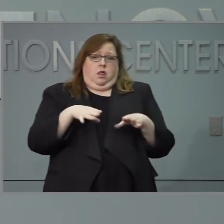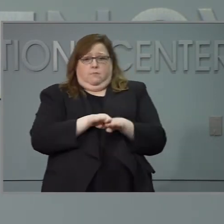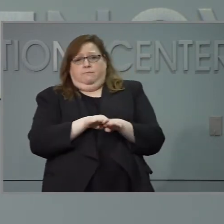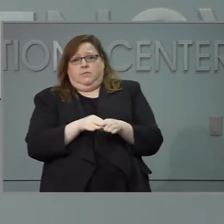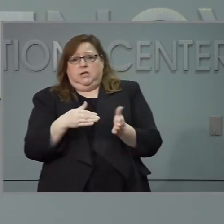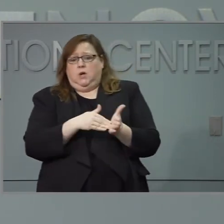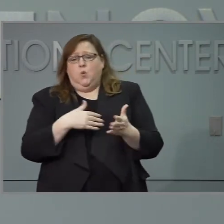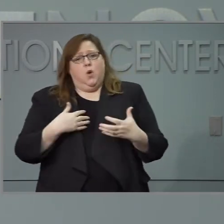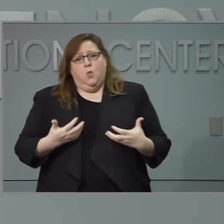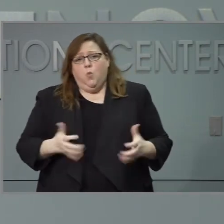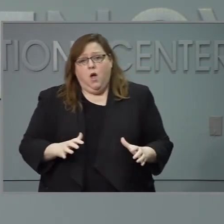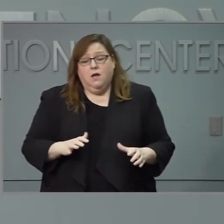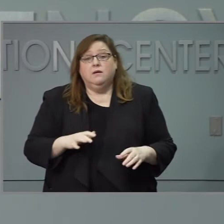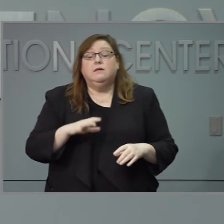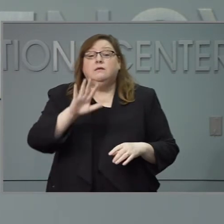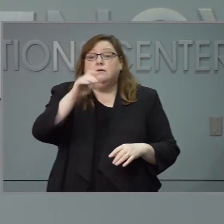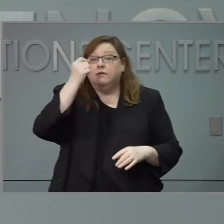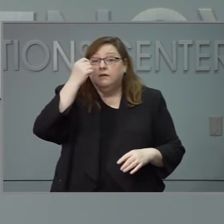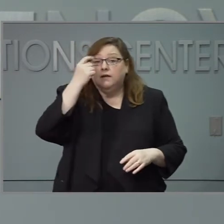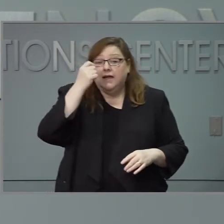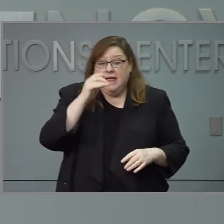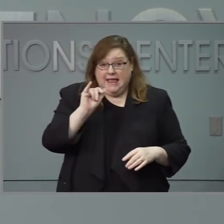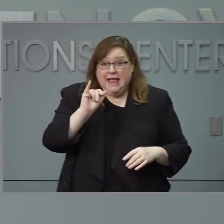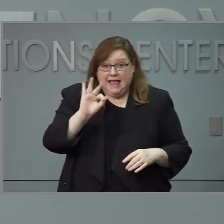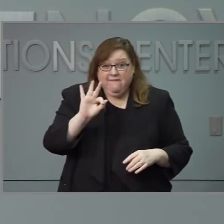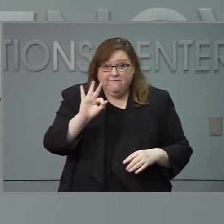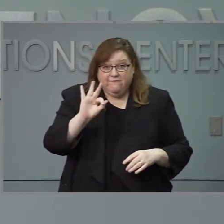POR QUÉ NO VOTARON EL PRESUPUESTO, PORQUE PUSIERON LAS